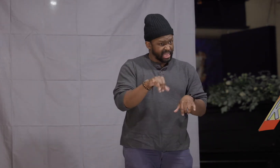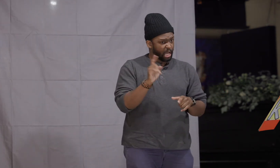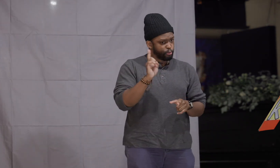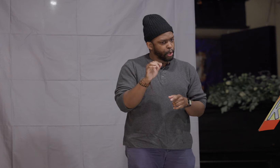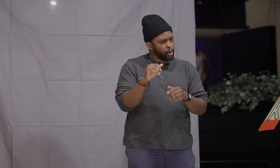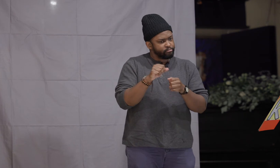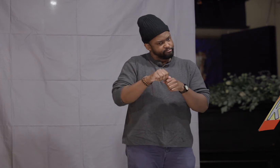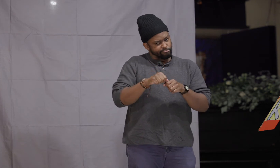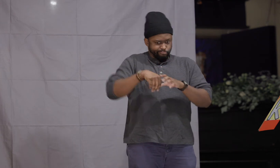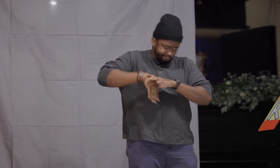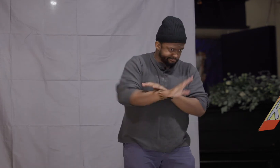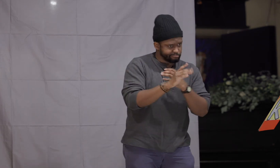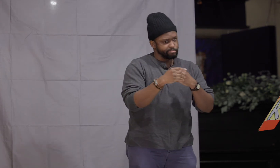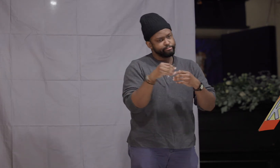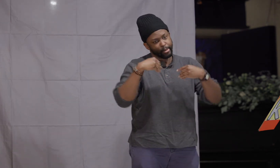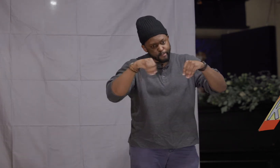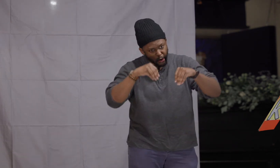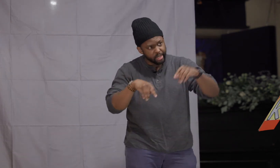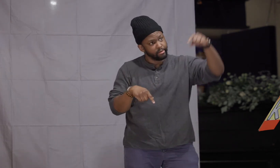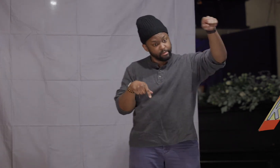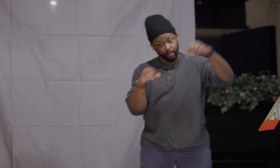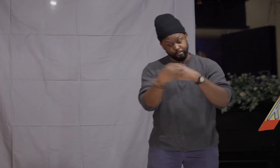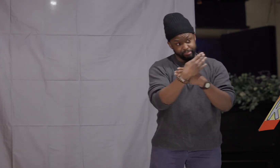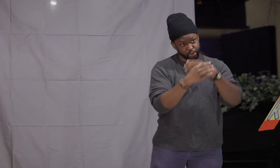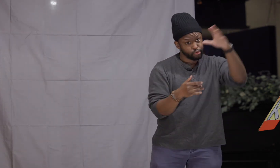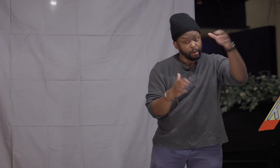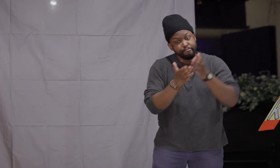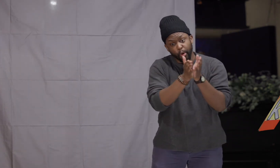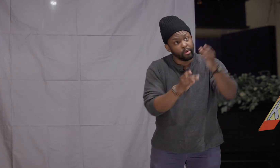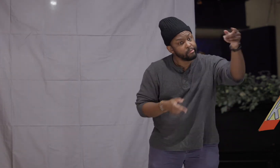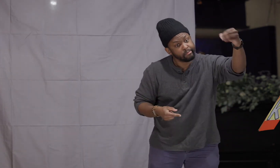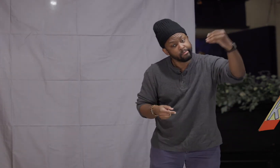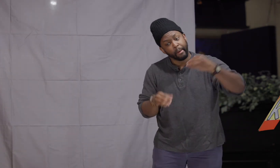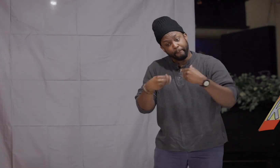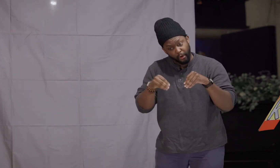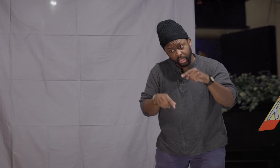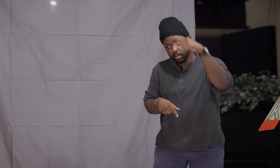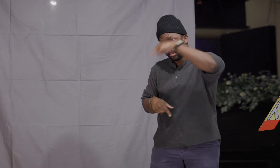It is on this beach where many slaves were brought